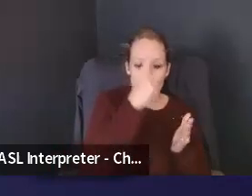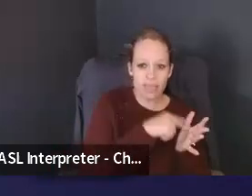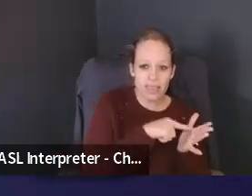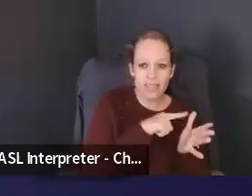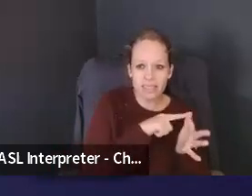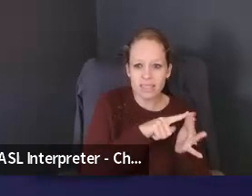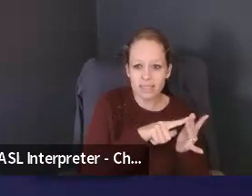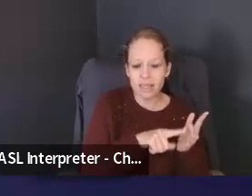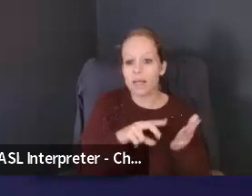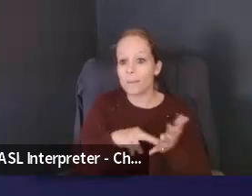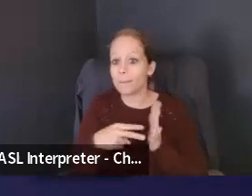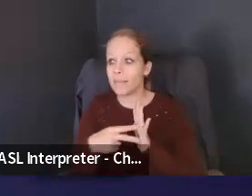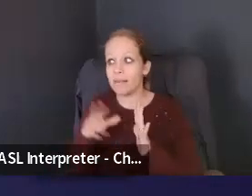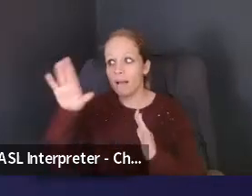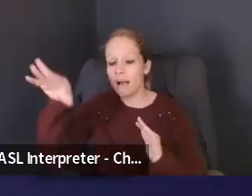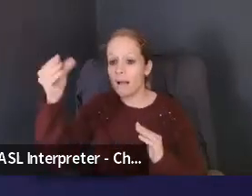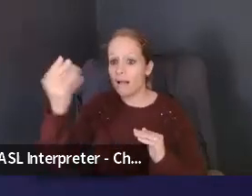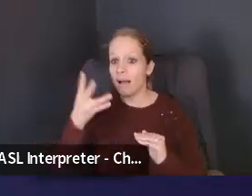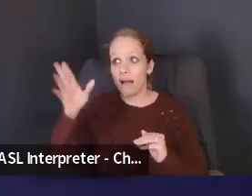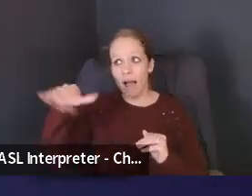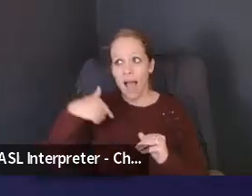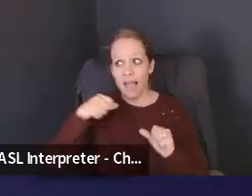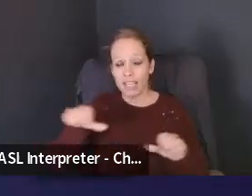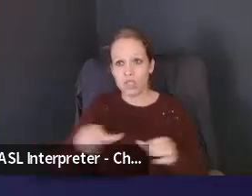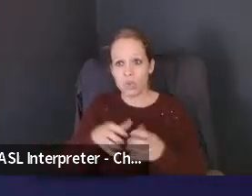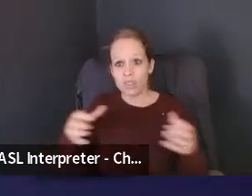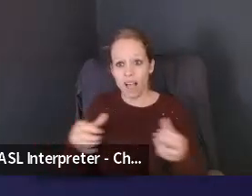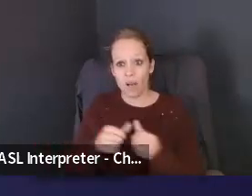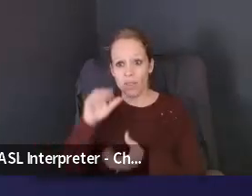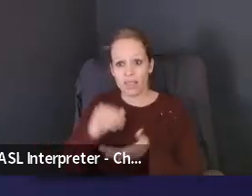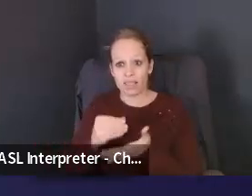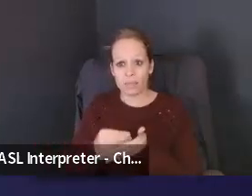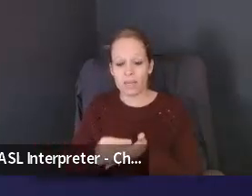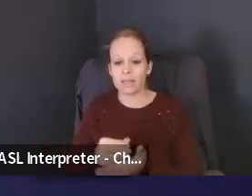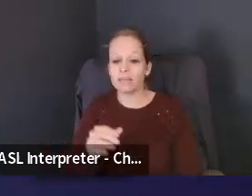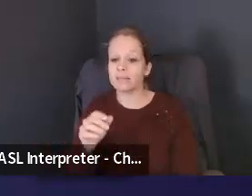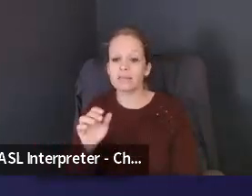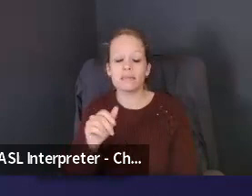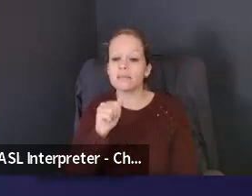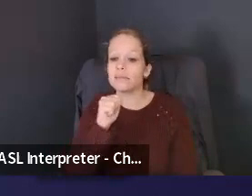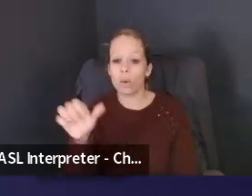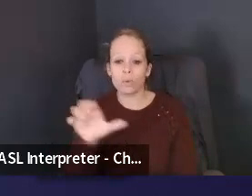they can do more with less and I would say please save yourself the trouble and do not ever do that.